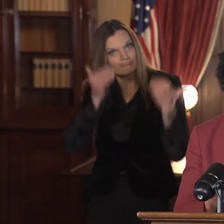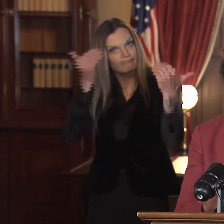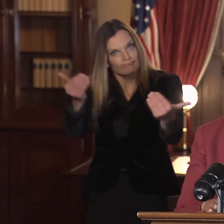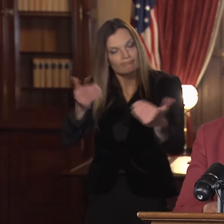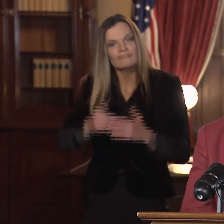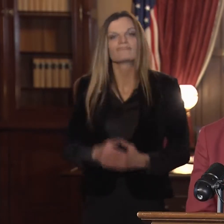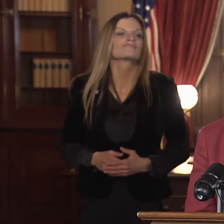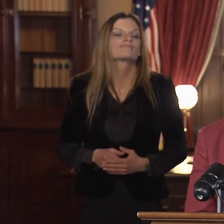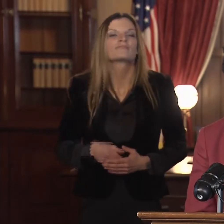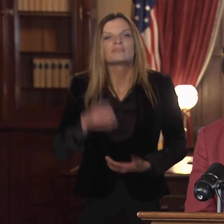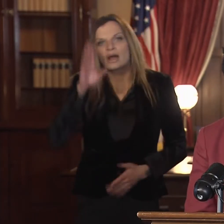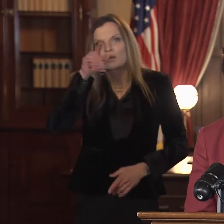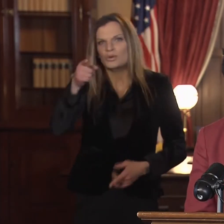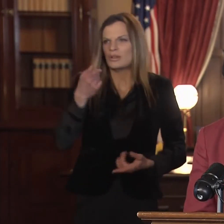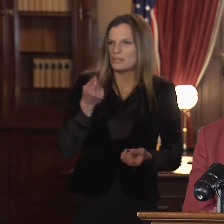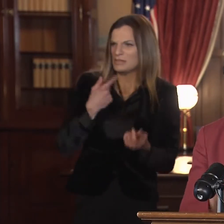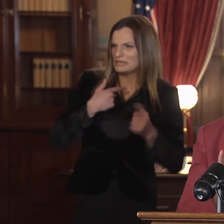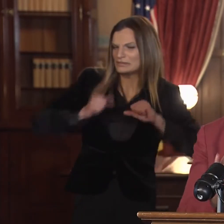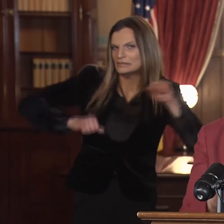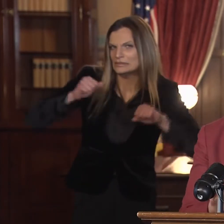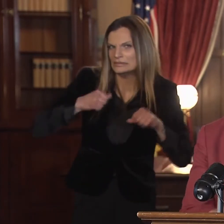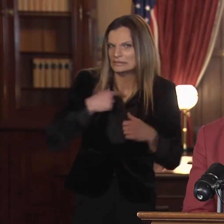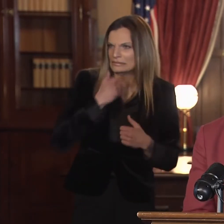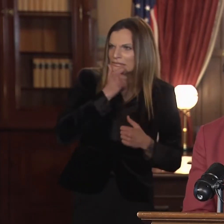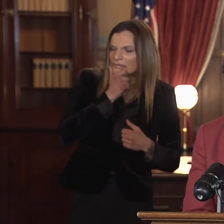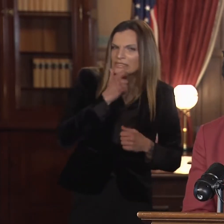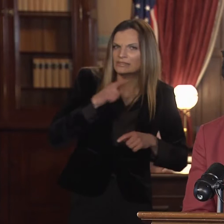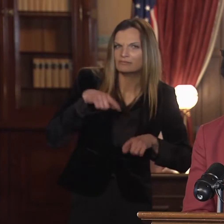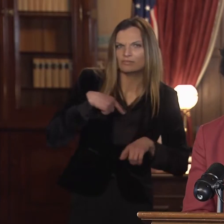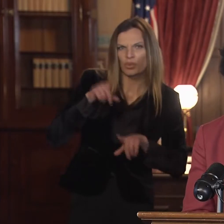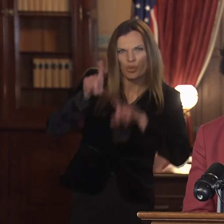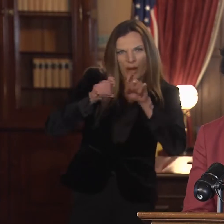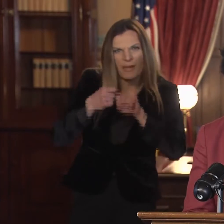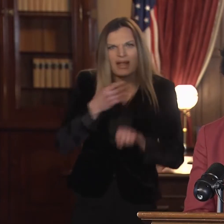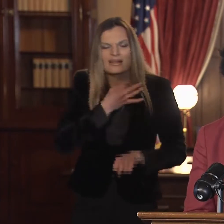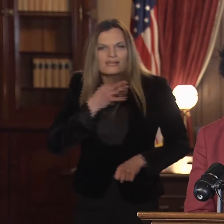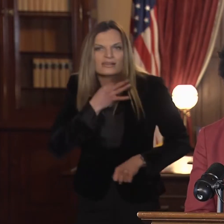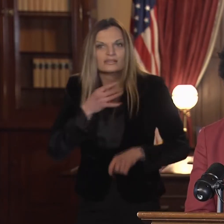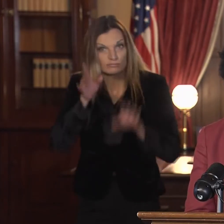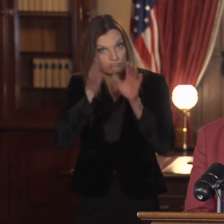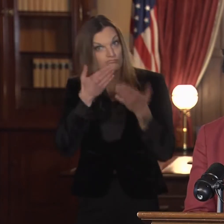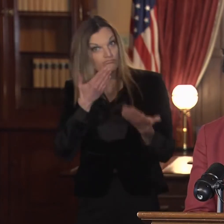THEY SHOULD KNOW WHAT TO EXPECT. I KNOW THAT LOT OF PEOPLE HAVE